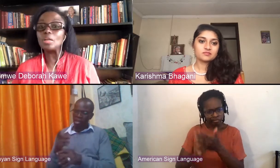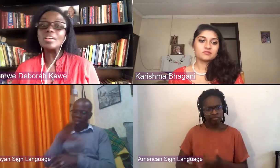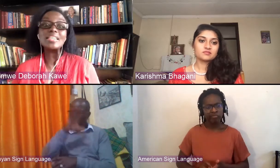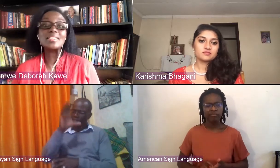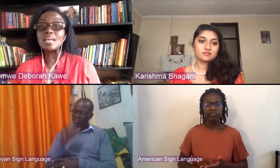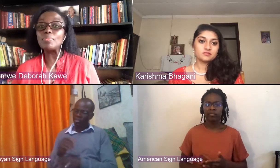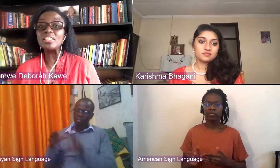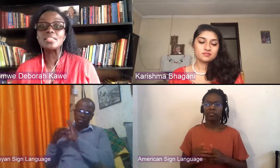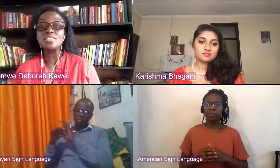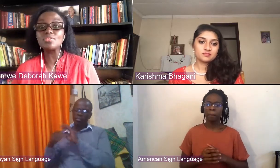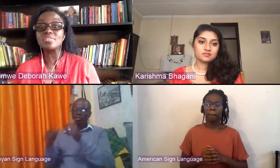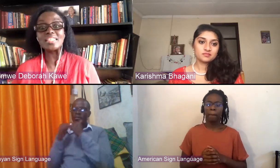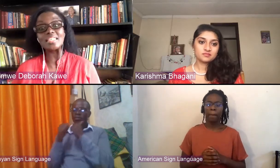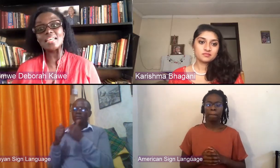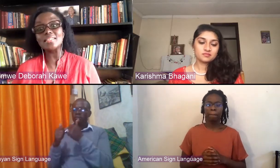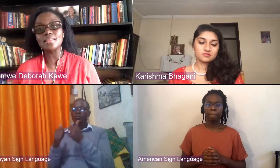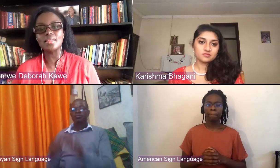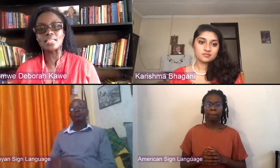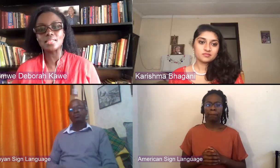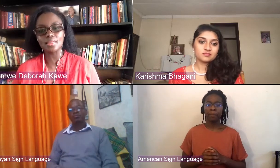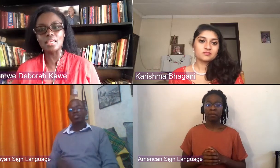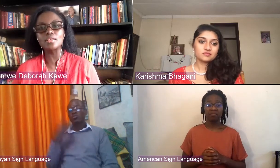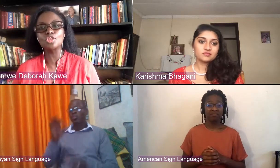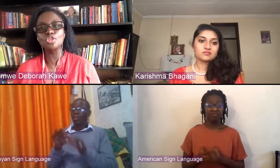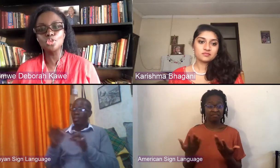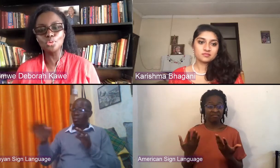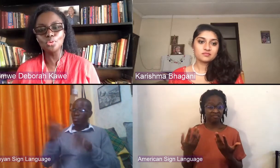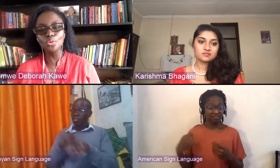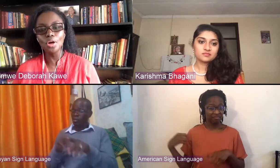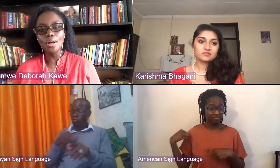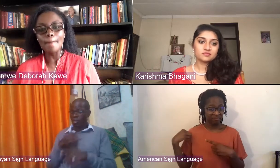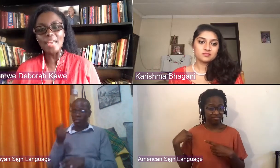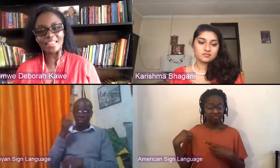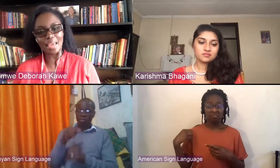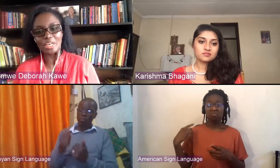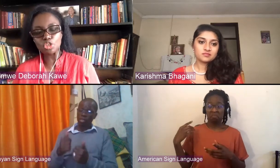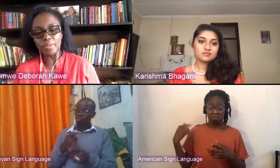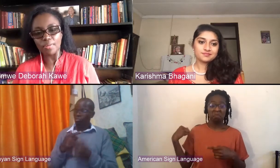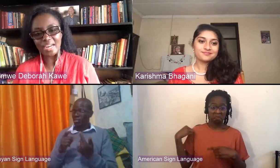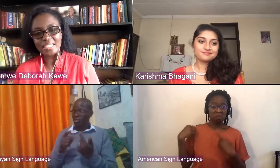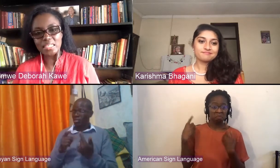So for the longest time, I didn't realize that these things do make their way into my writing